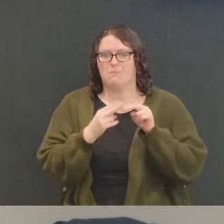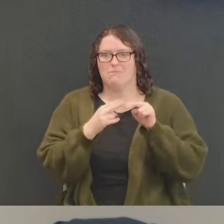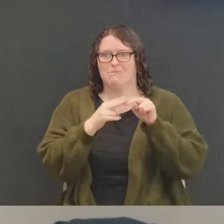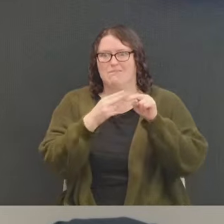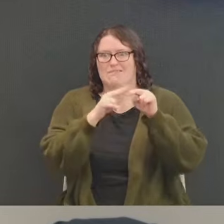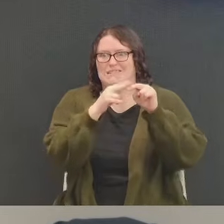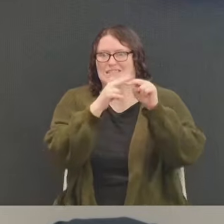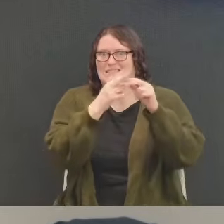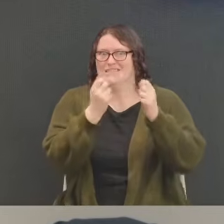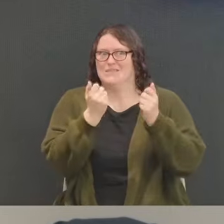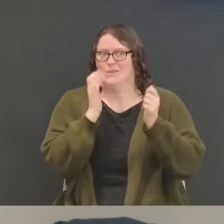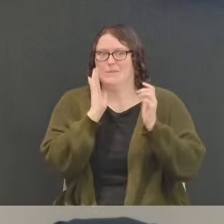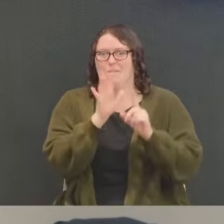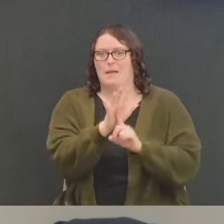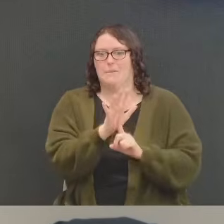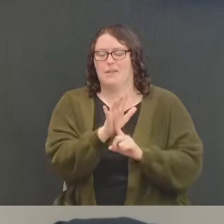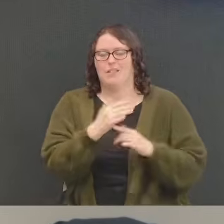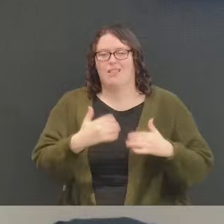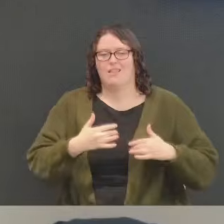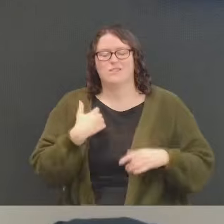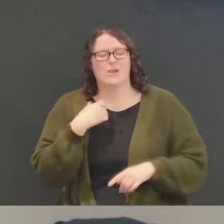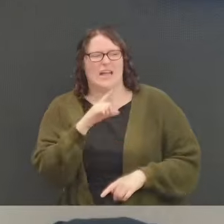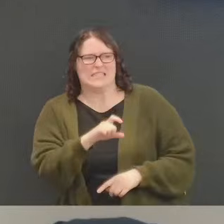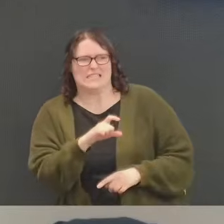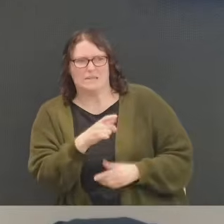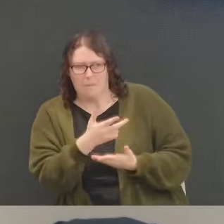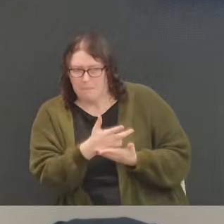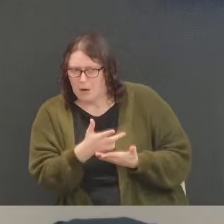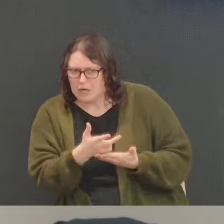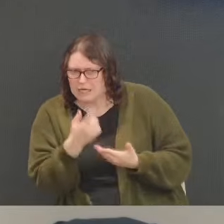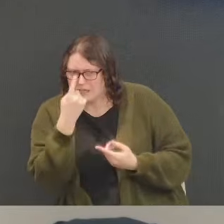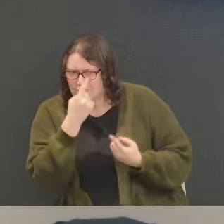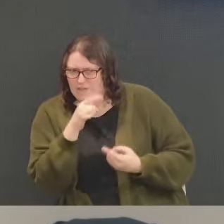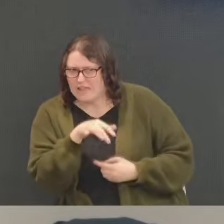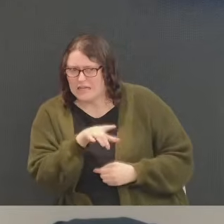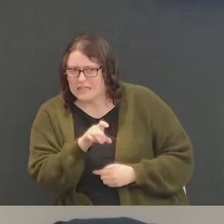I brought up the question about what about parking? Okay, because parking is always an